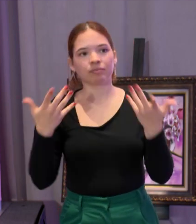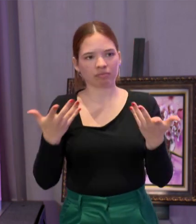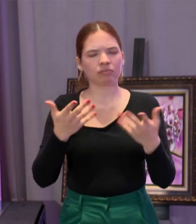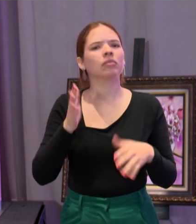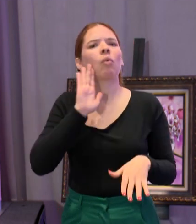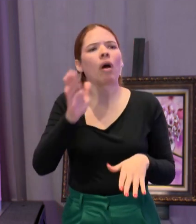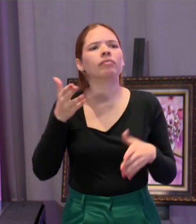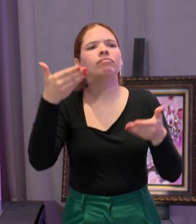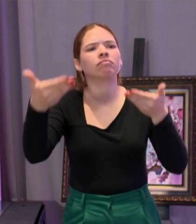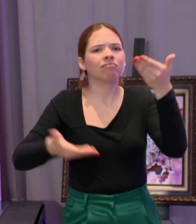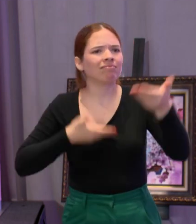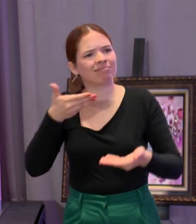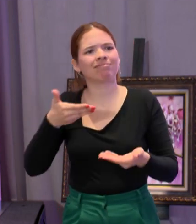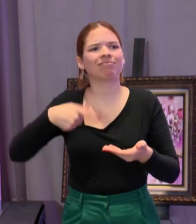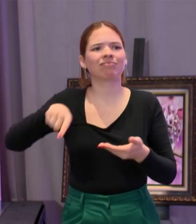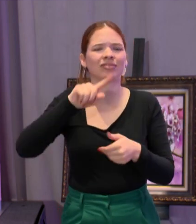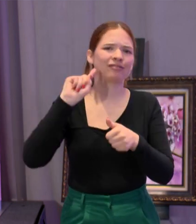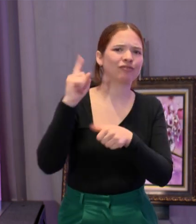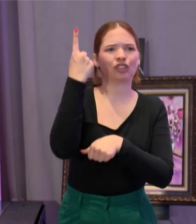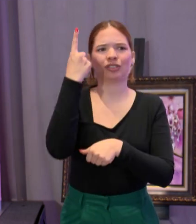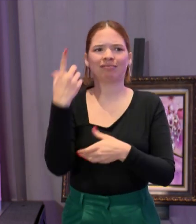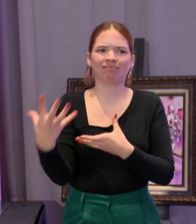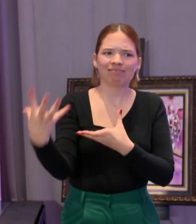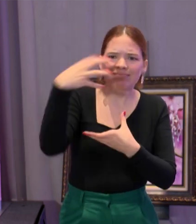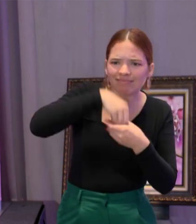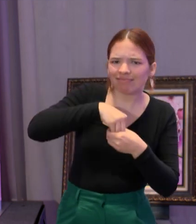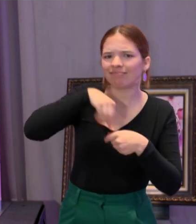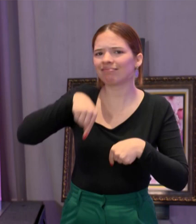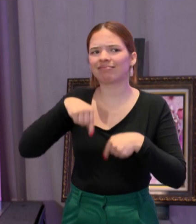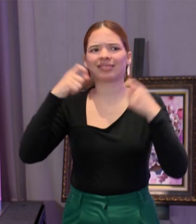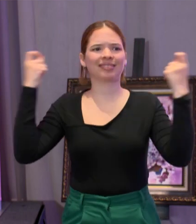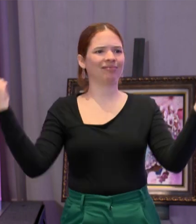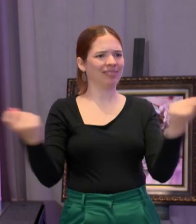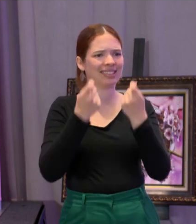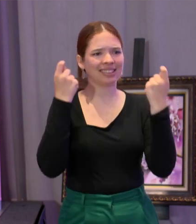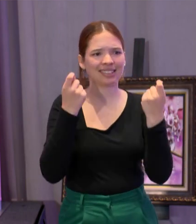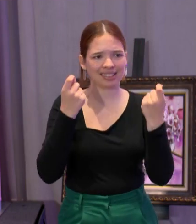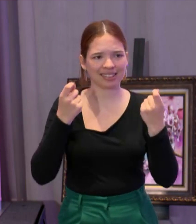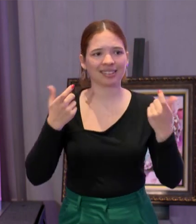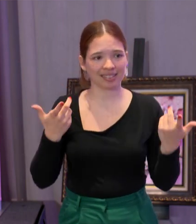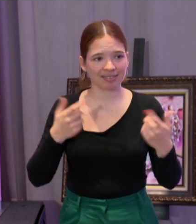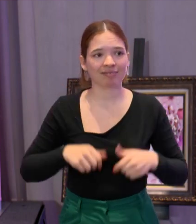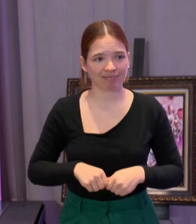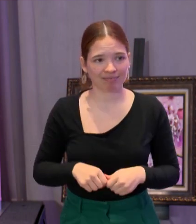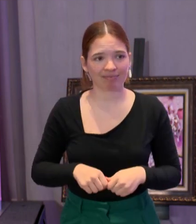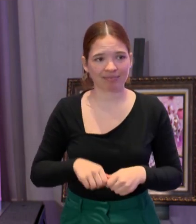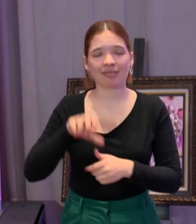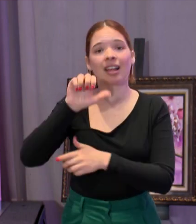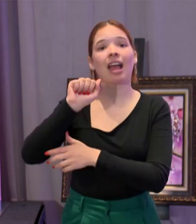WELCOME, AND FOR THE FIRST TIME, FOR HER TO BE PART OF OUR FESTIVAL, MISS ANGIE GATES, PRESIDENT AND CHIEF EXECUTIVE OFFICER FOR EVENTS D.C.